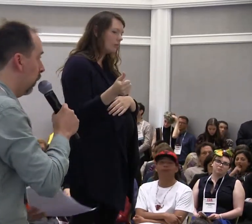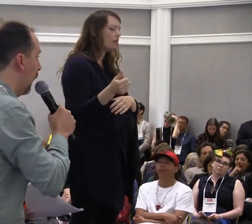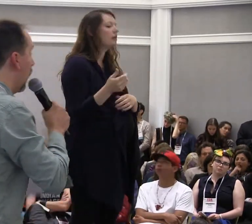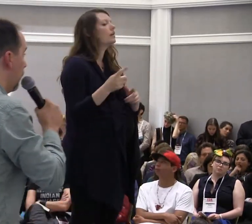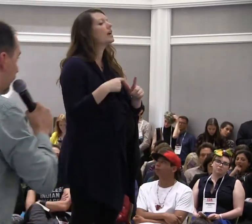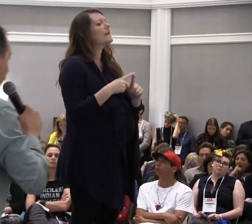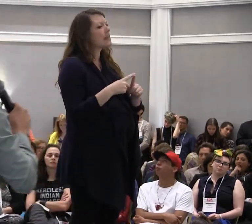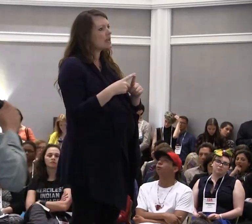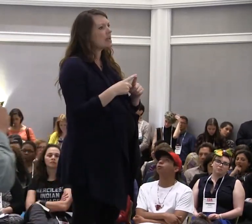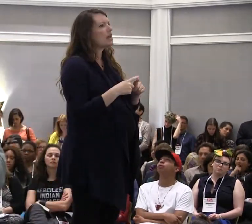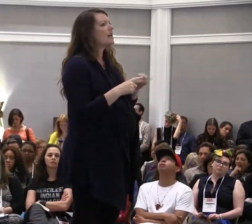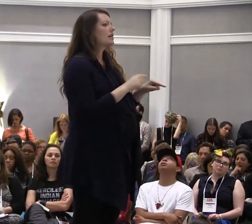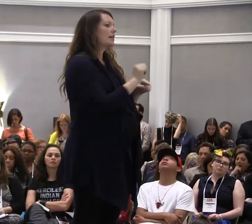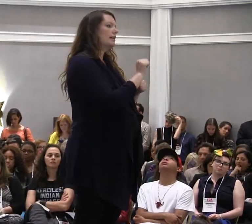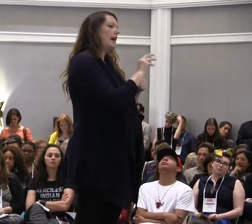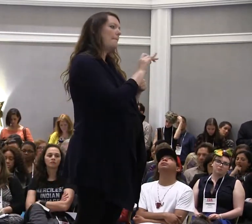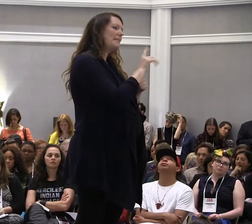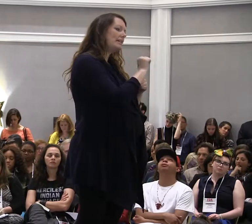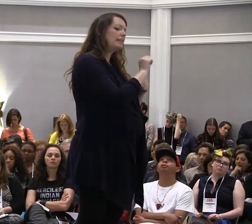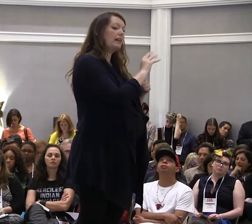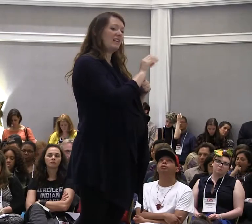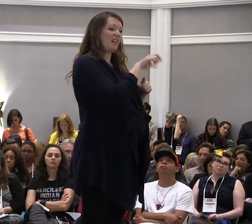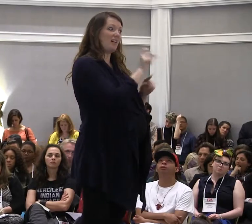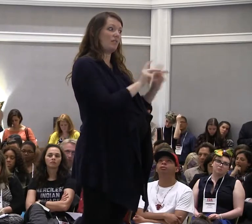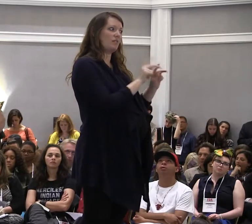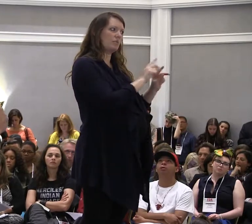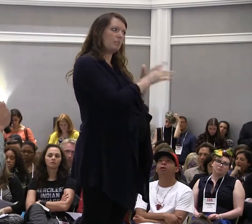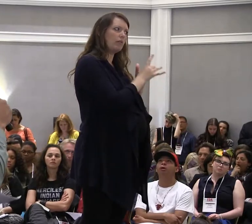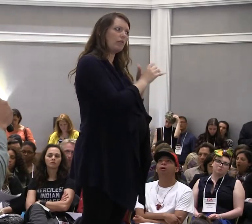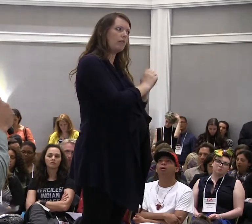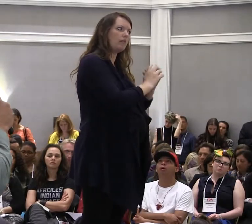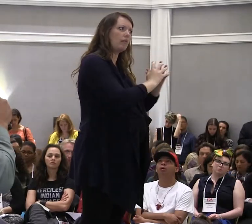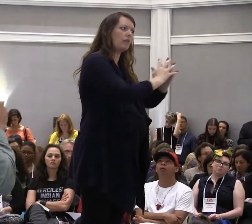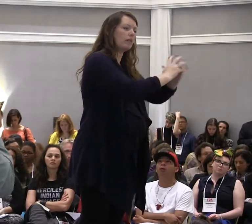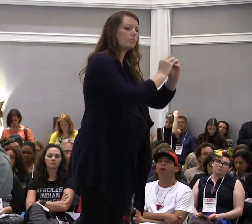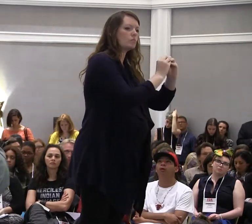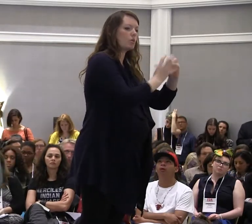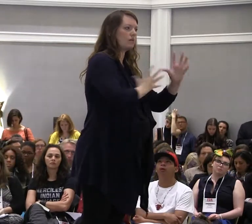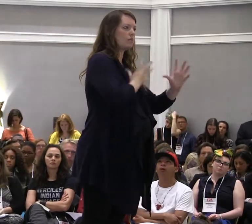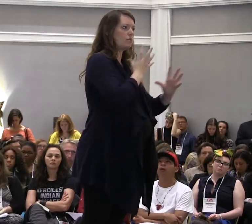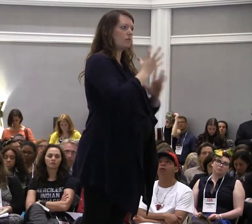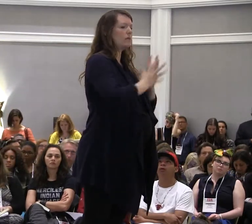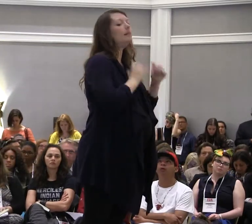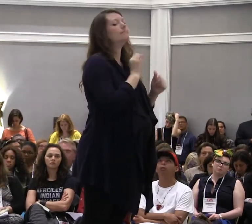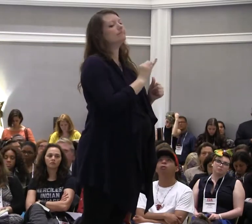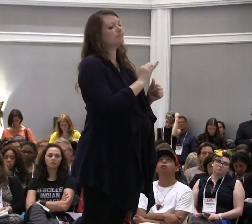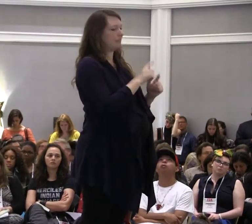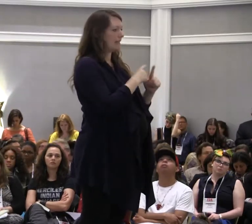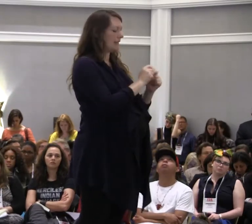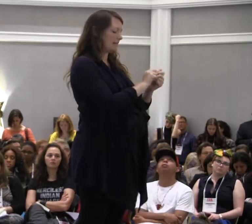like Amelia, Cartridge Parrow and others. That started to be formalized then that get into what we now have